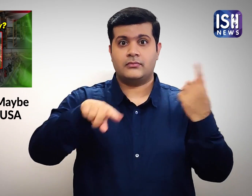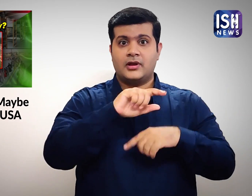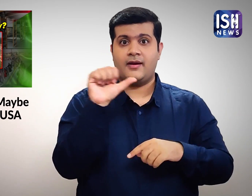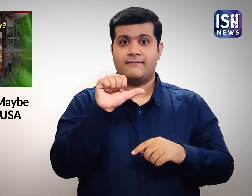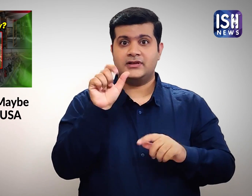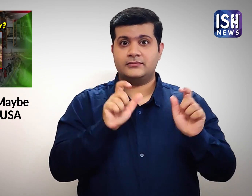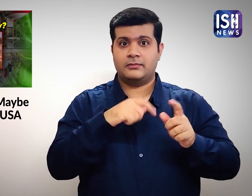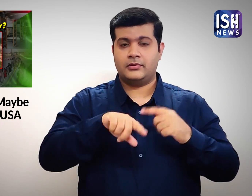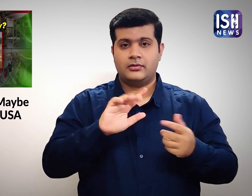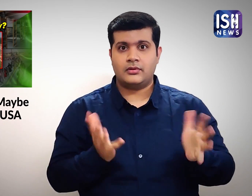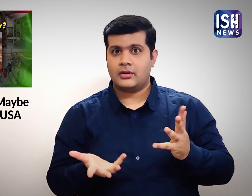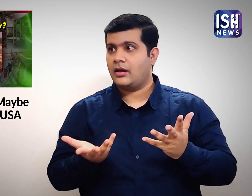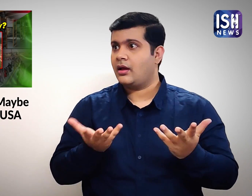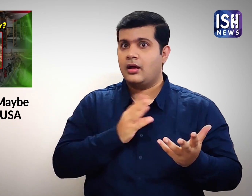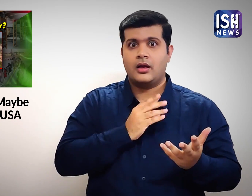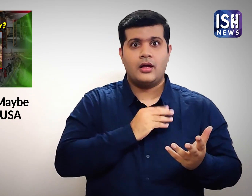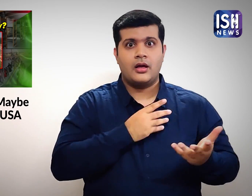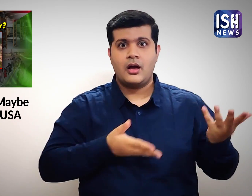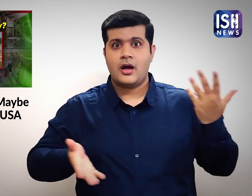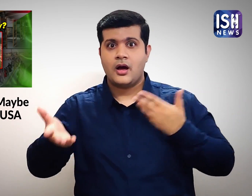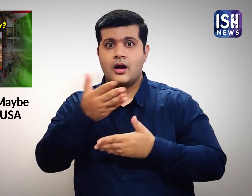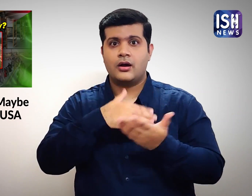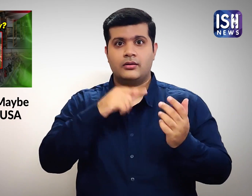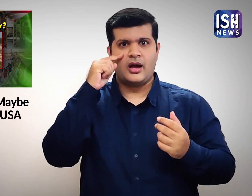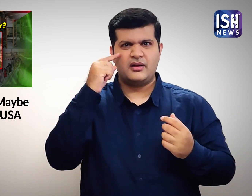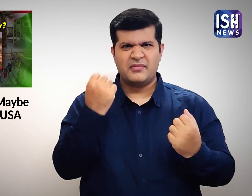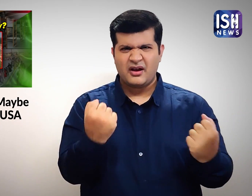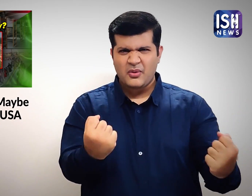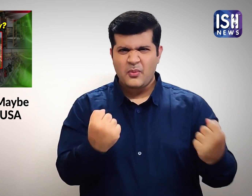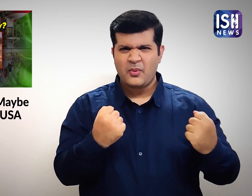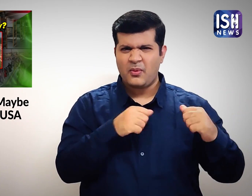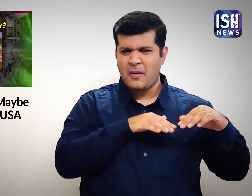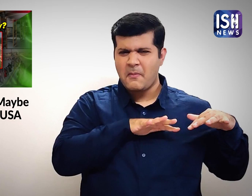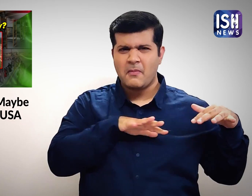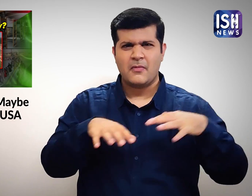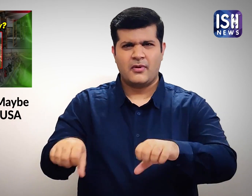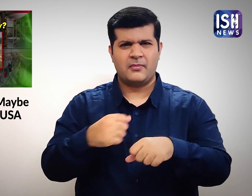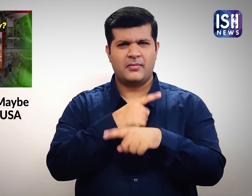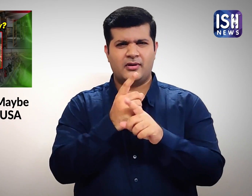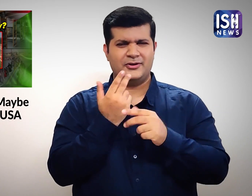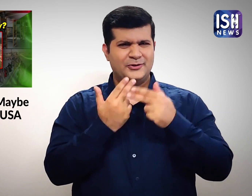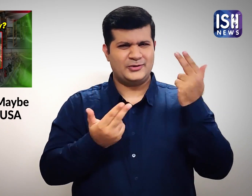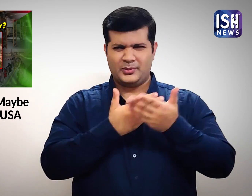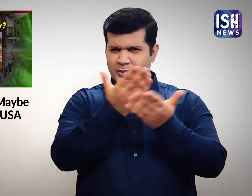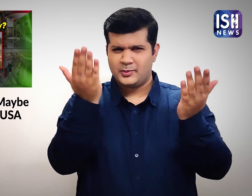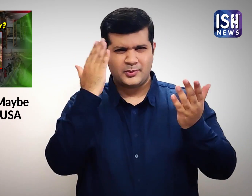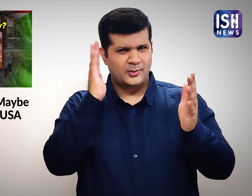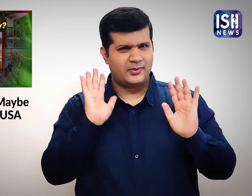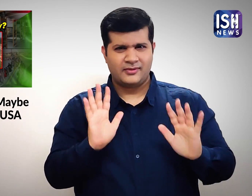The Afghans were now in fear of the Taliban's extremist rule. You all are aware about this.